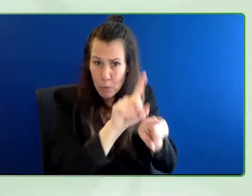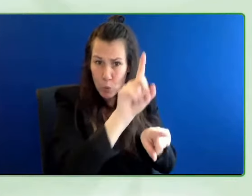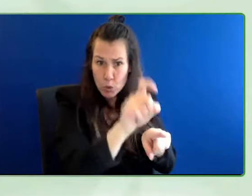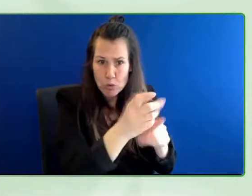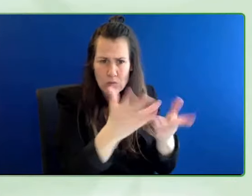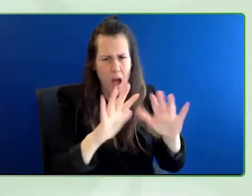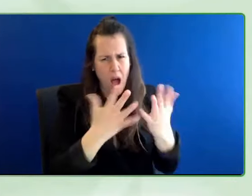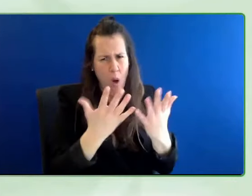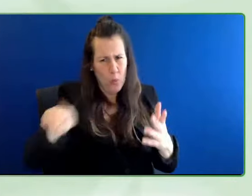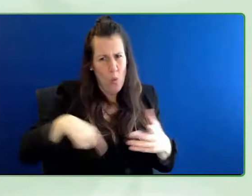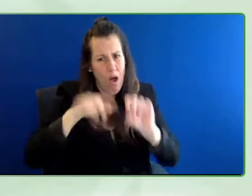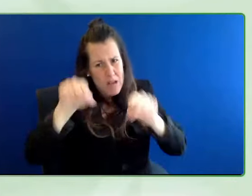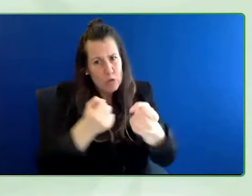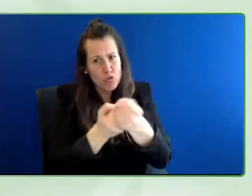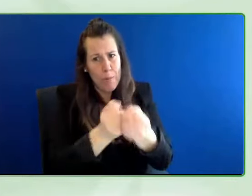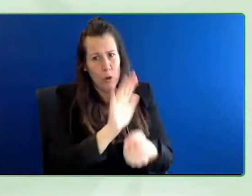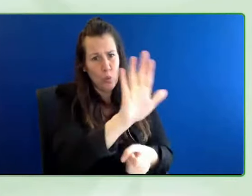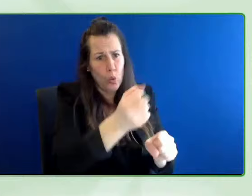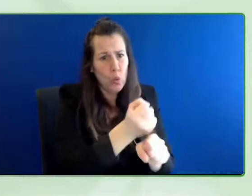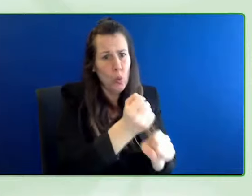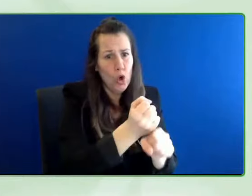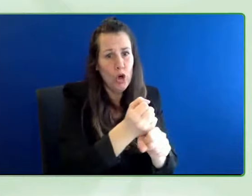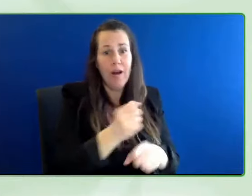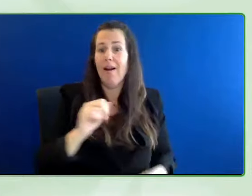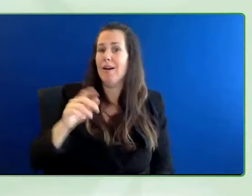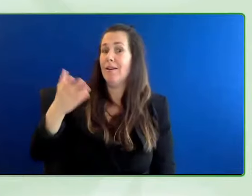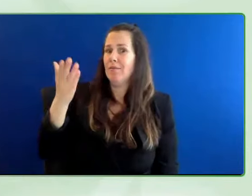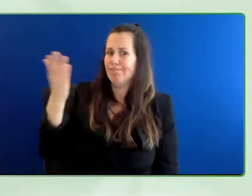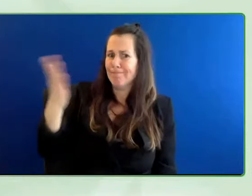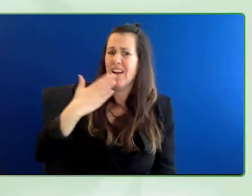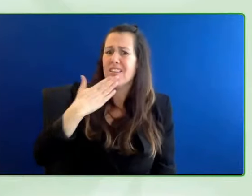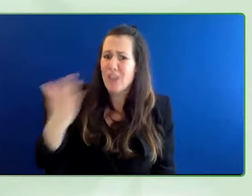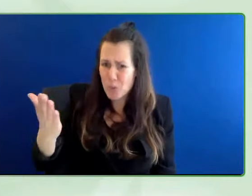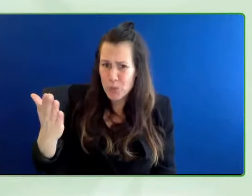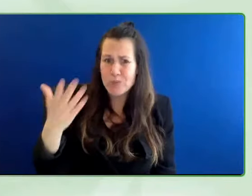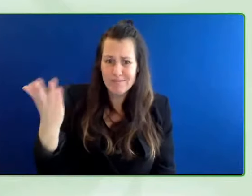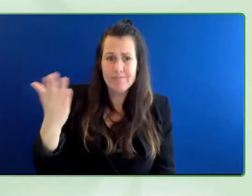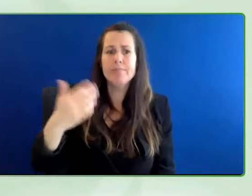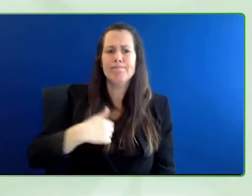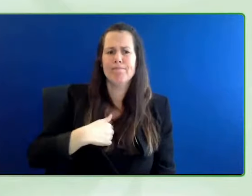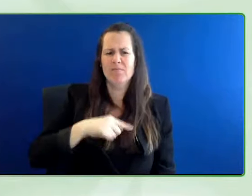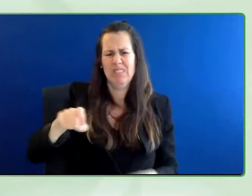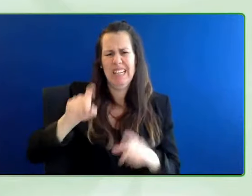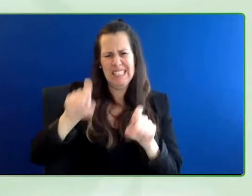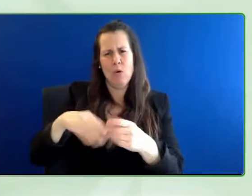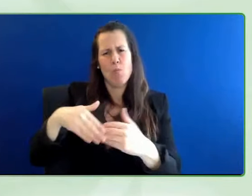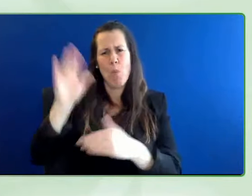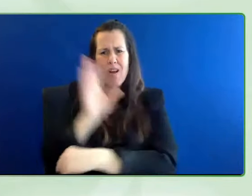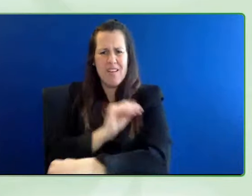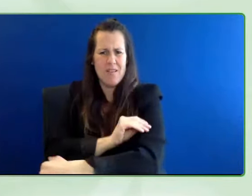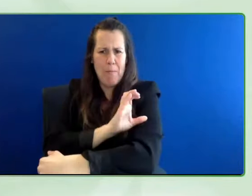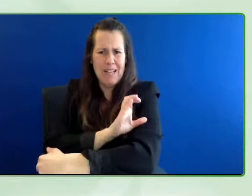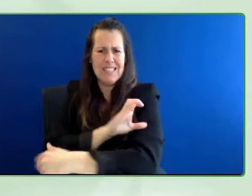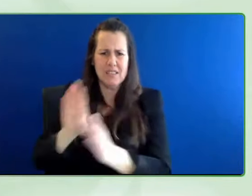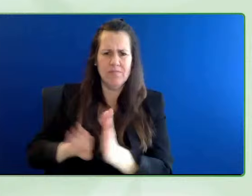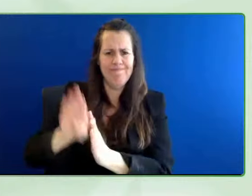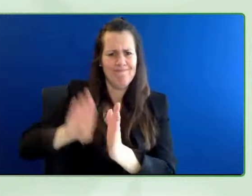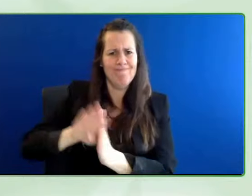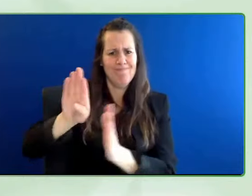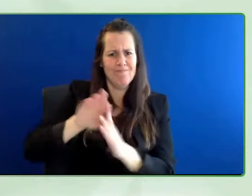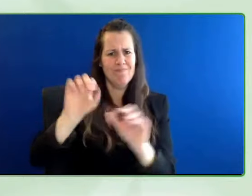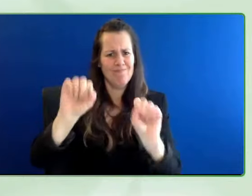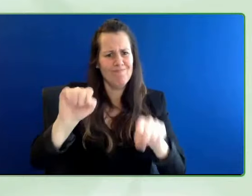other countries because they are people who with or without support, they are ready to